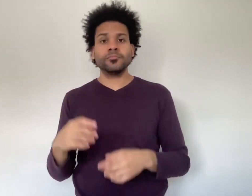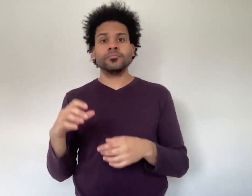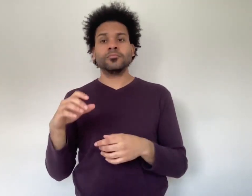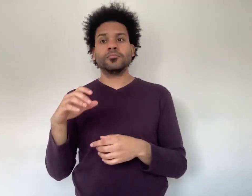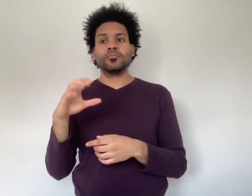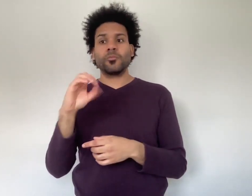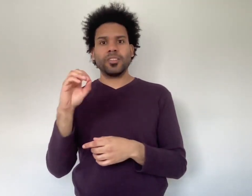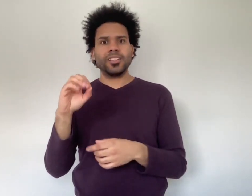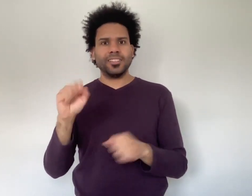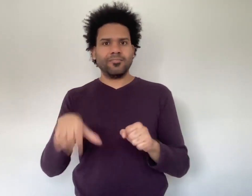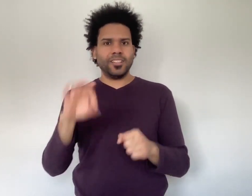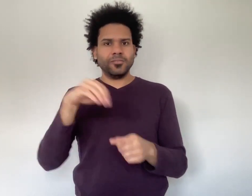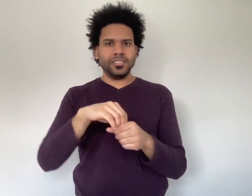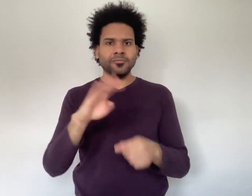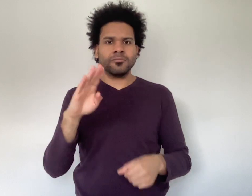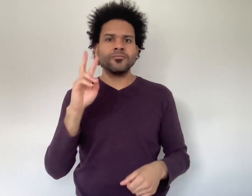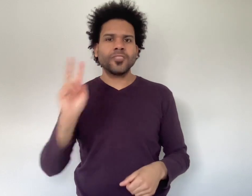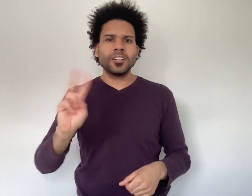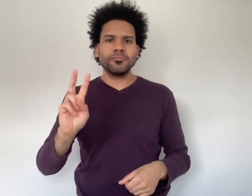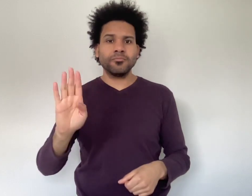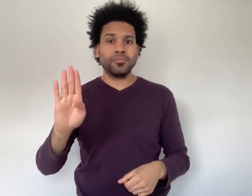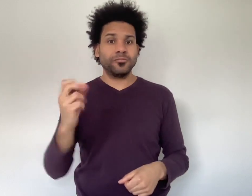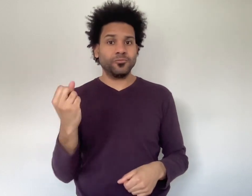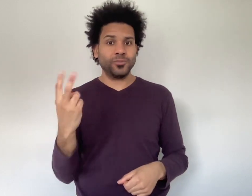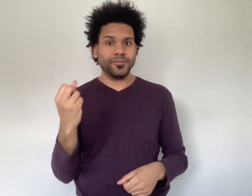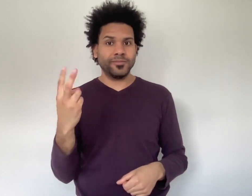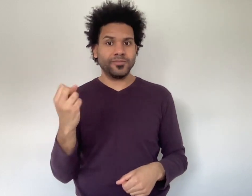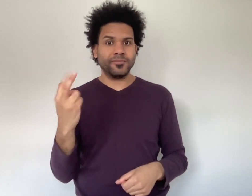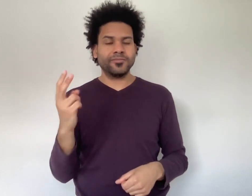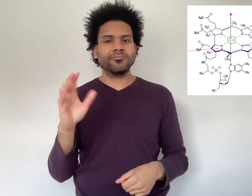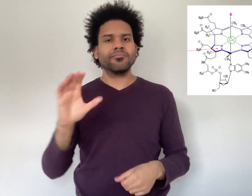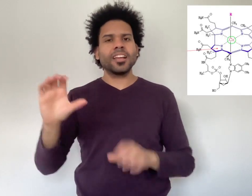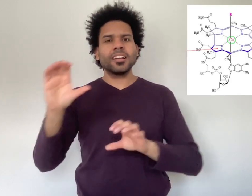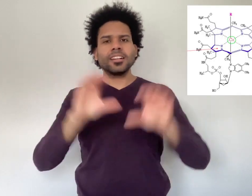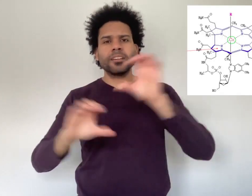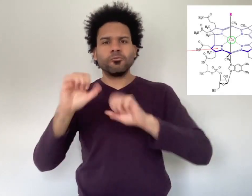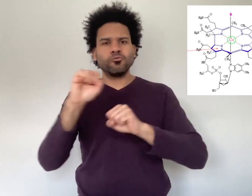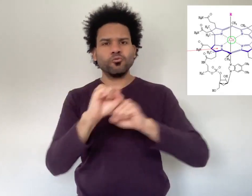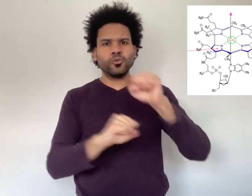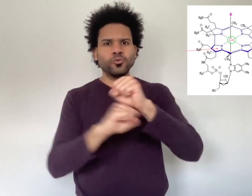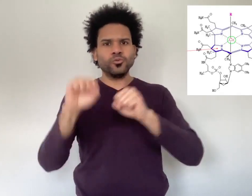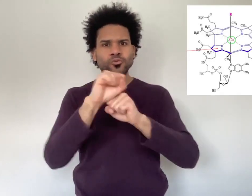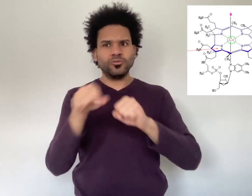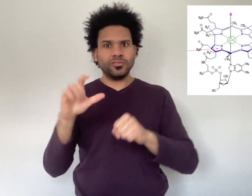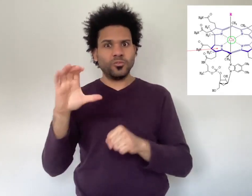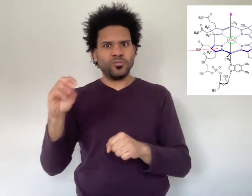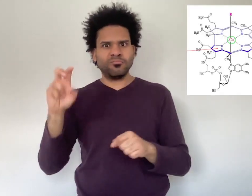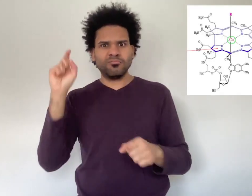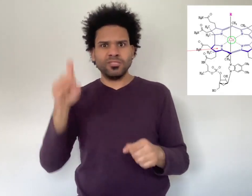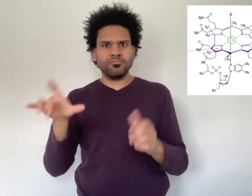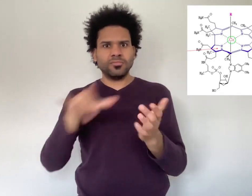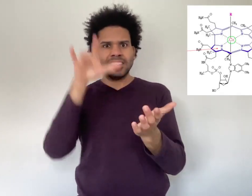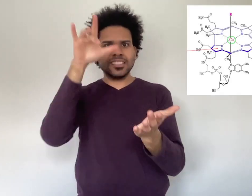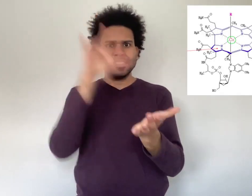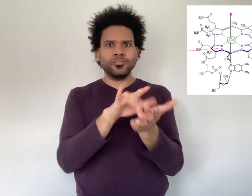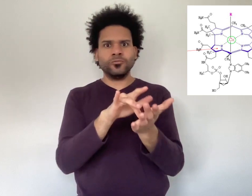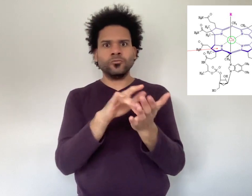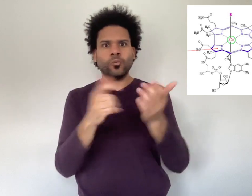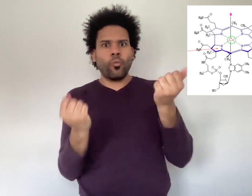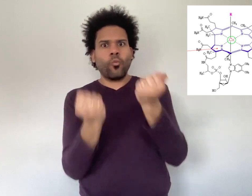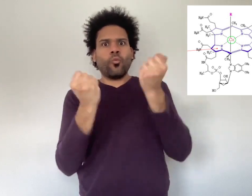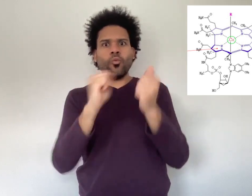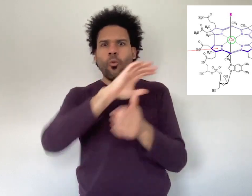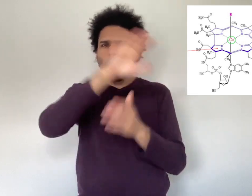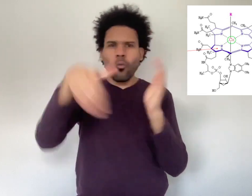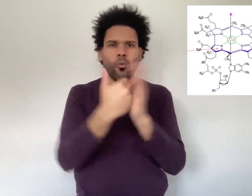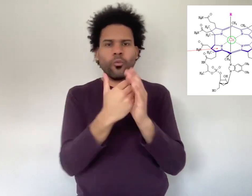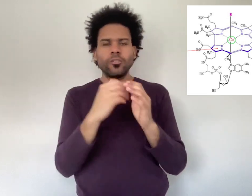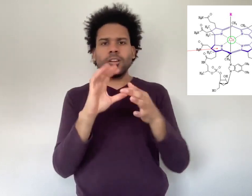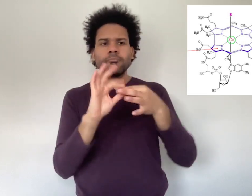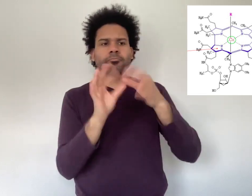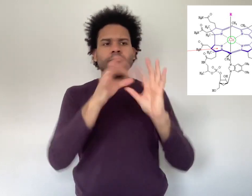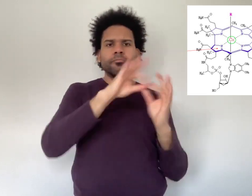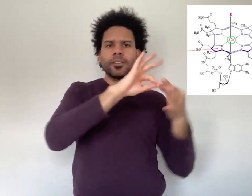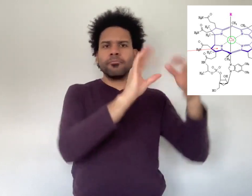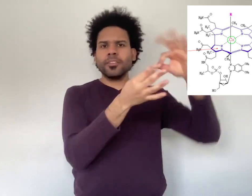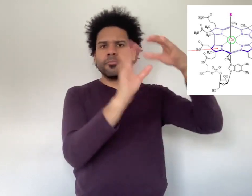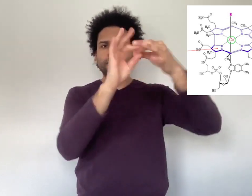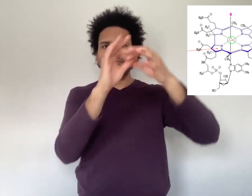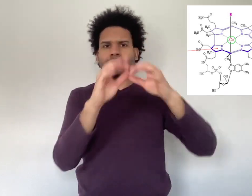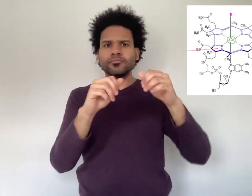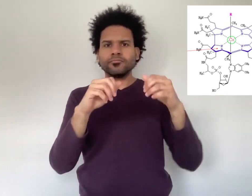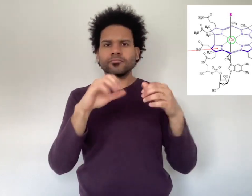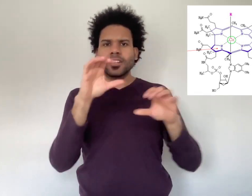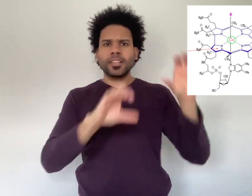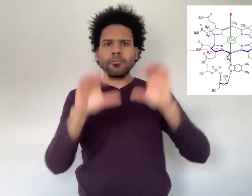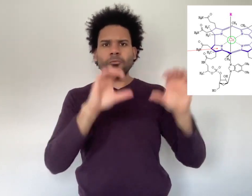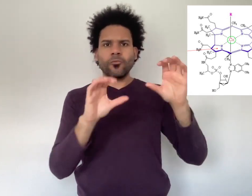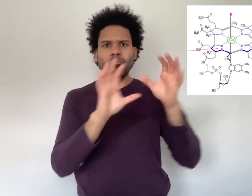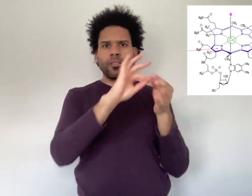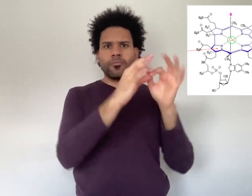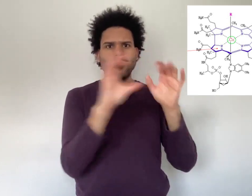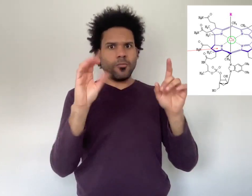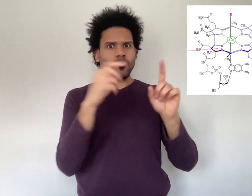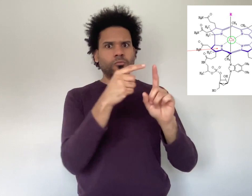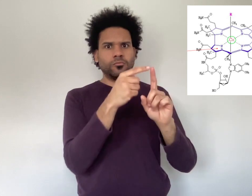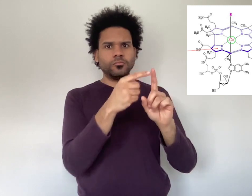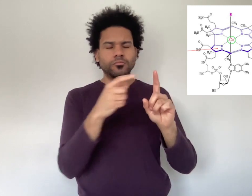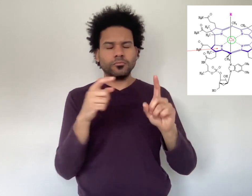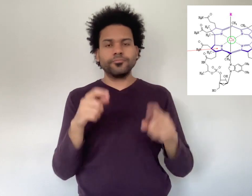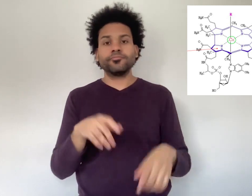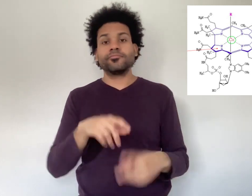It is found in the vitamin B12. Cobalt must be in the center of the B12 structure to hold the compounds together.